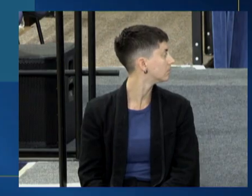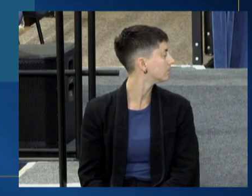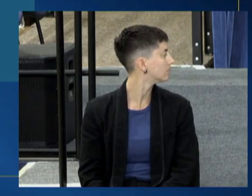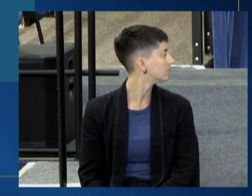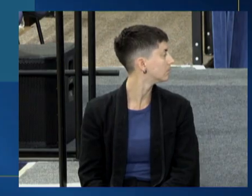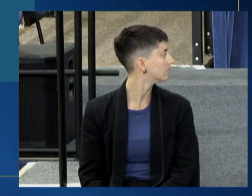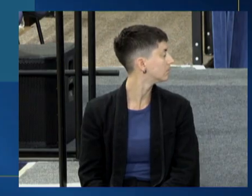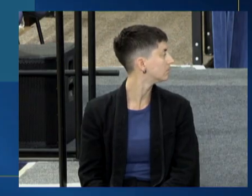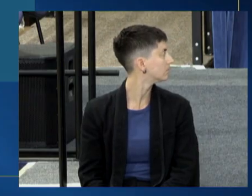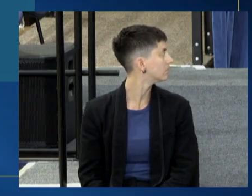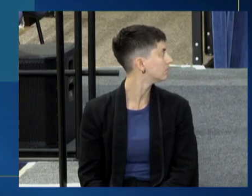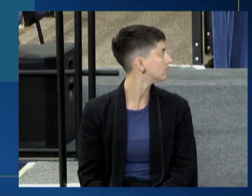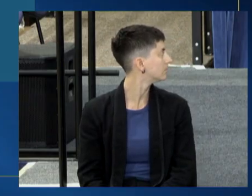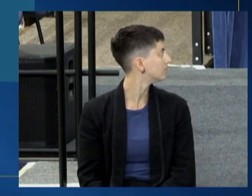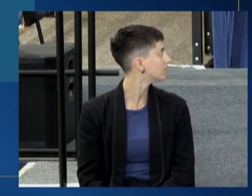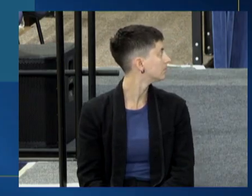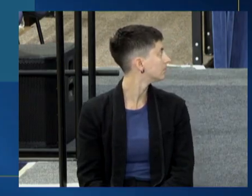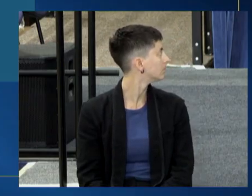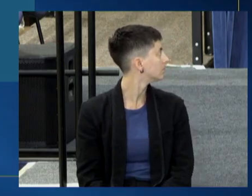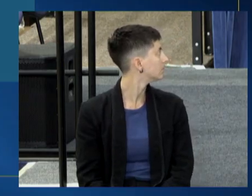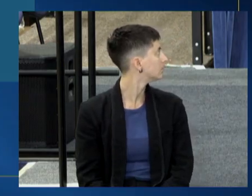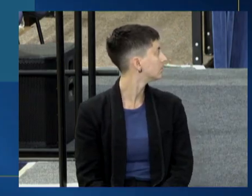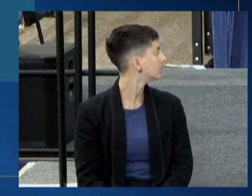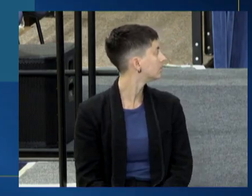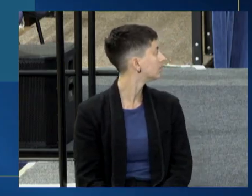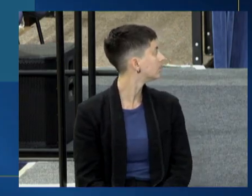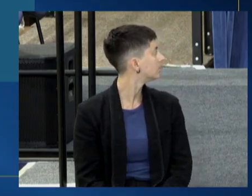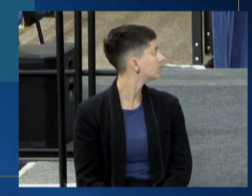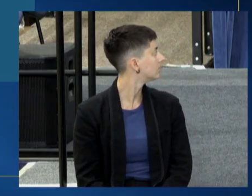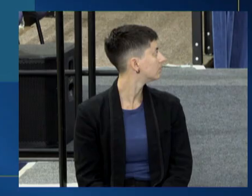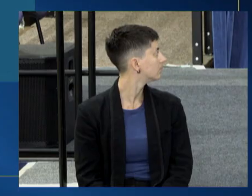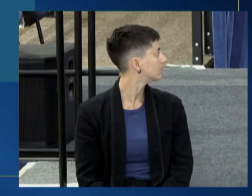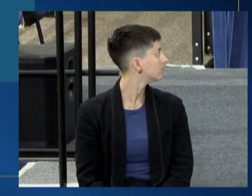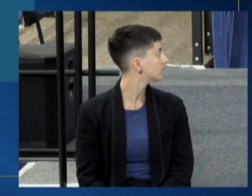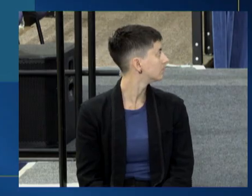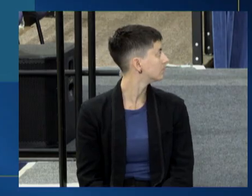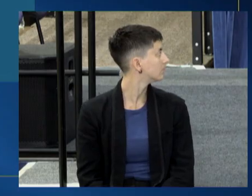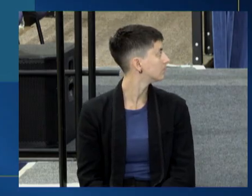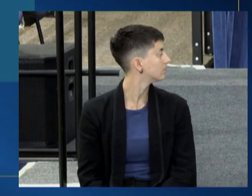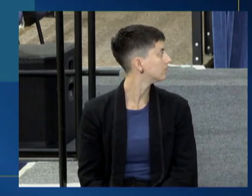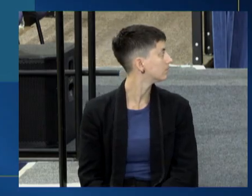such a great vehicle for progress. I had the opportunity recently to see CancerX's